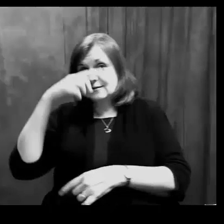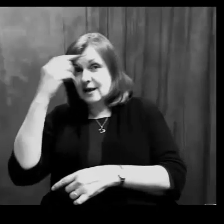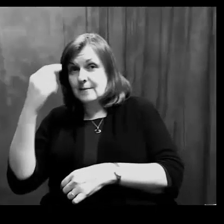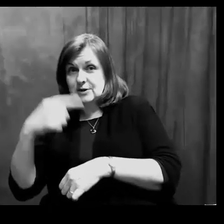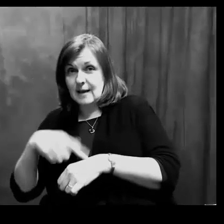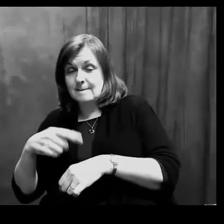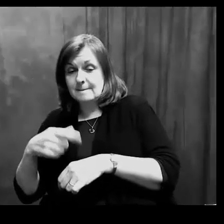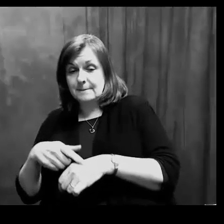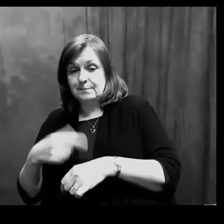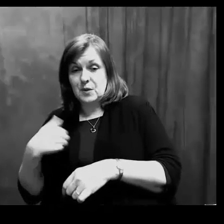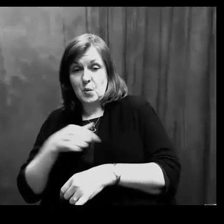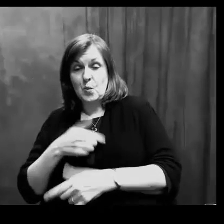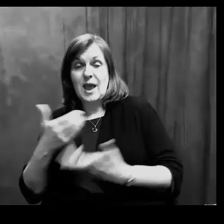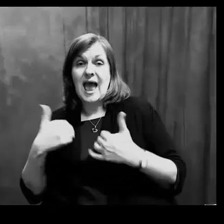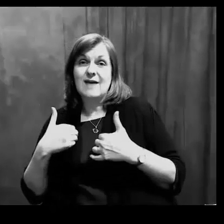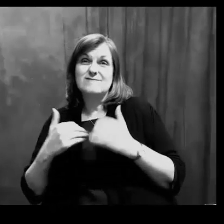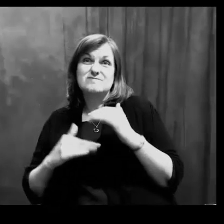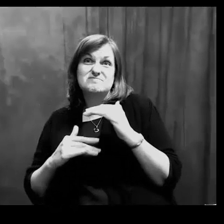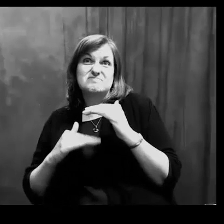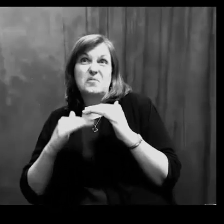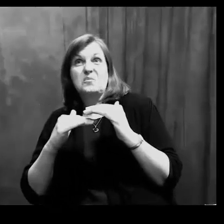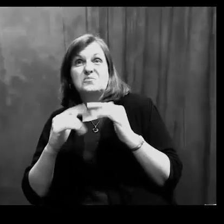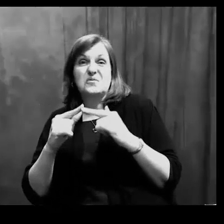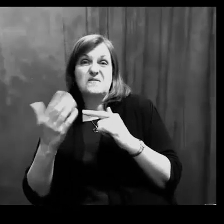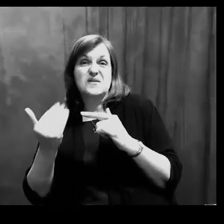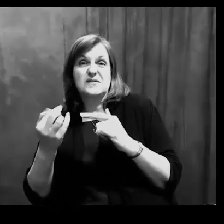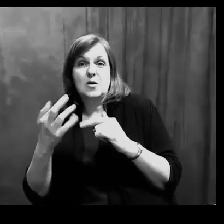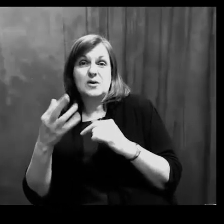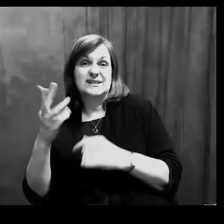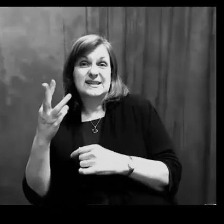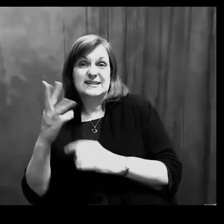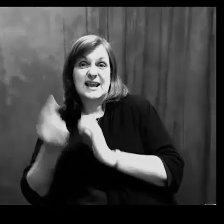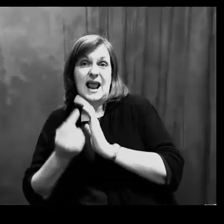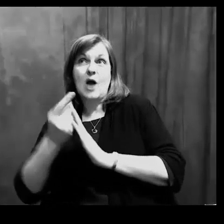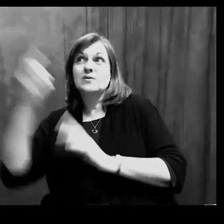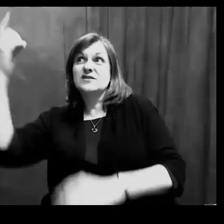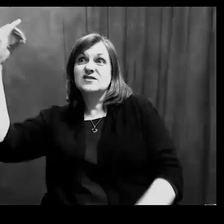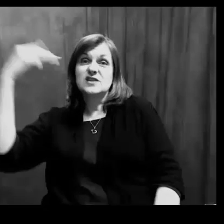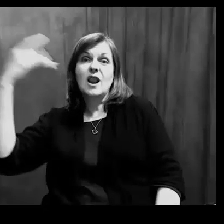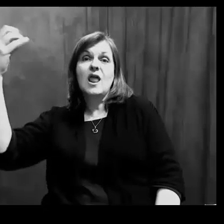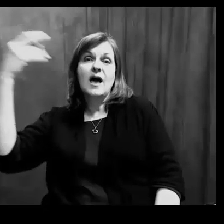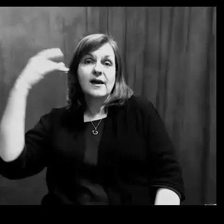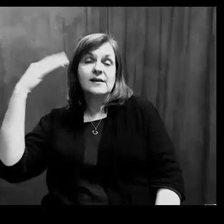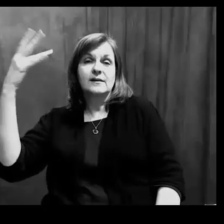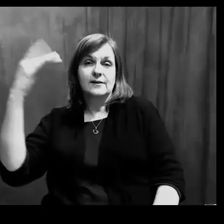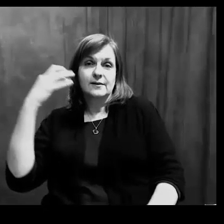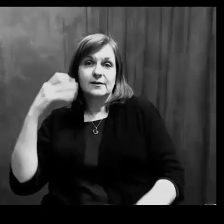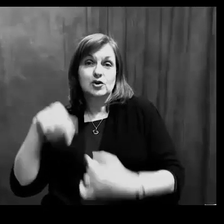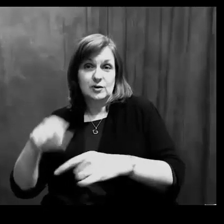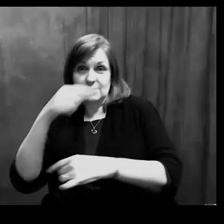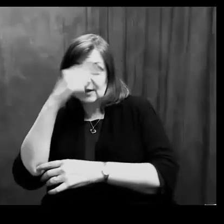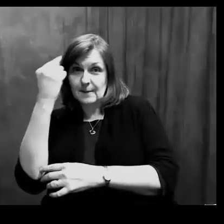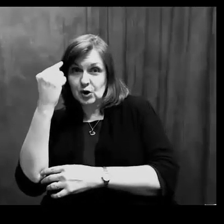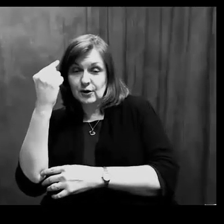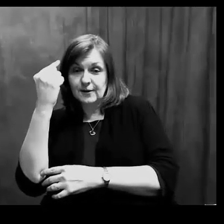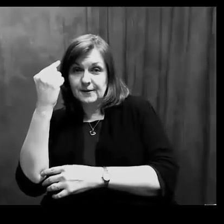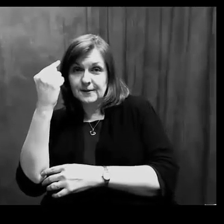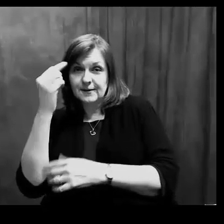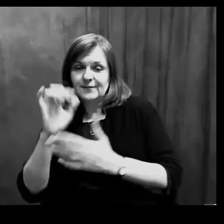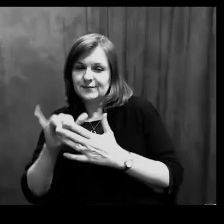in the summertime we can have upwards of 15 or 16 hours of flight in some cases